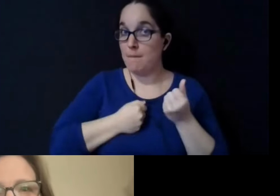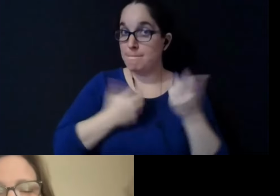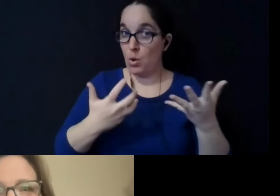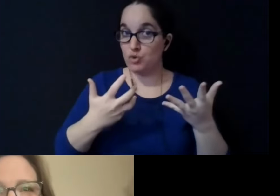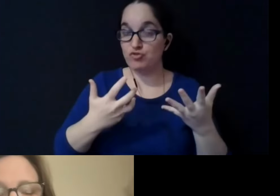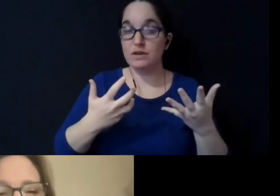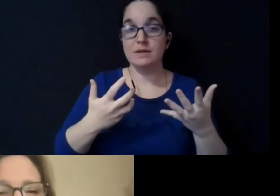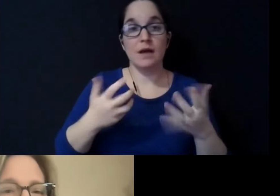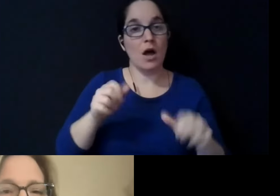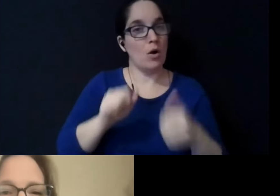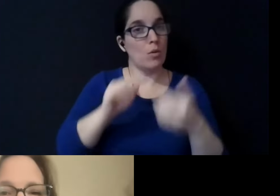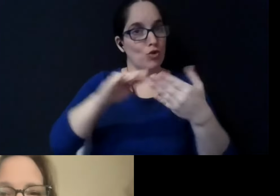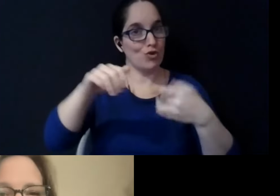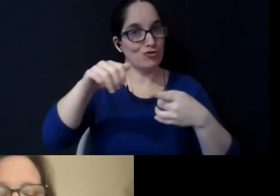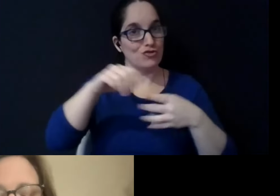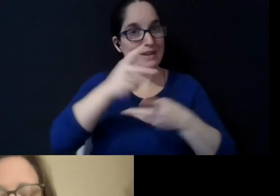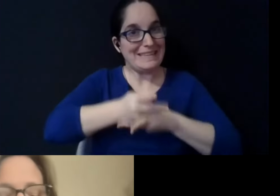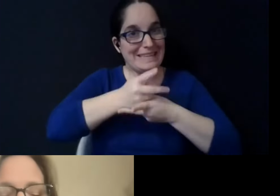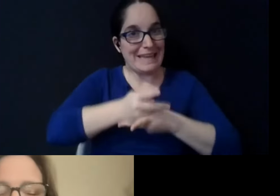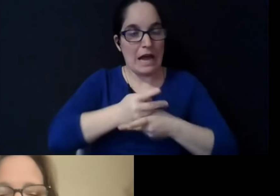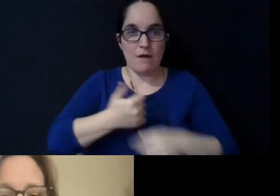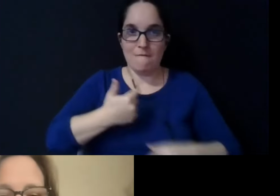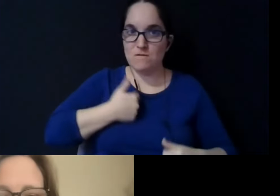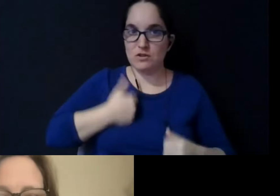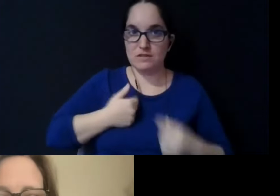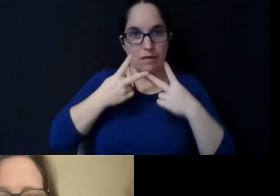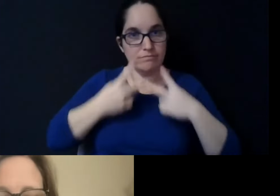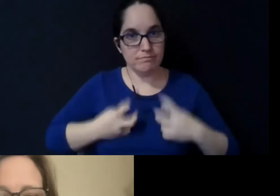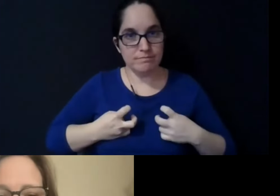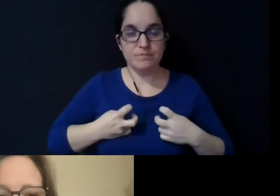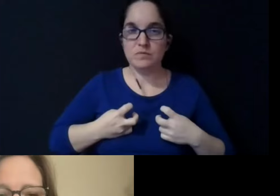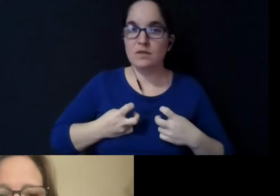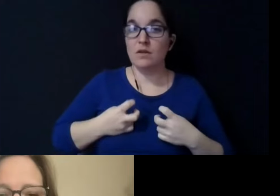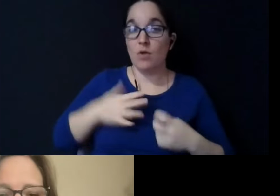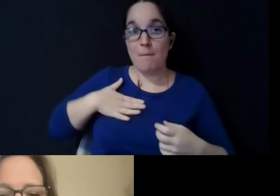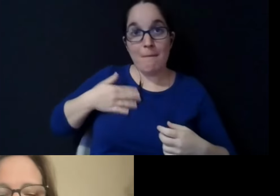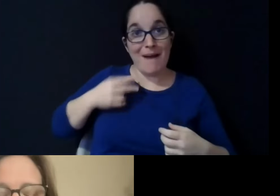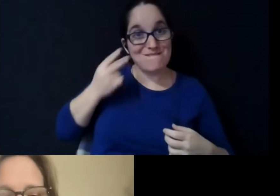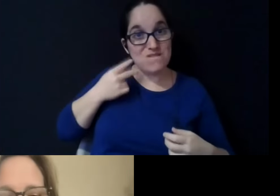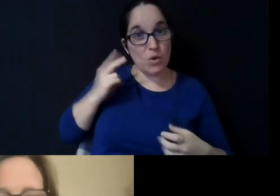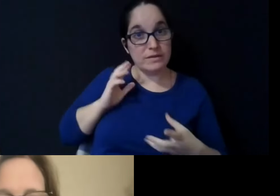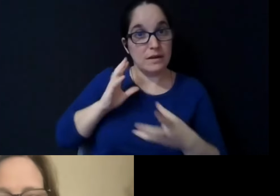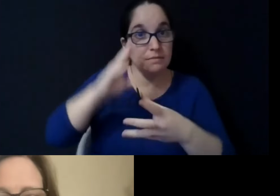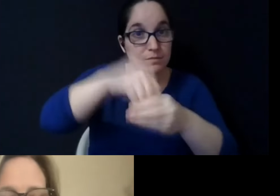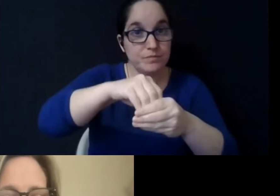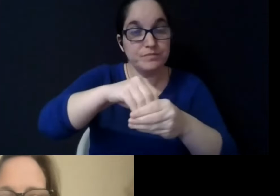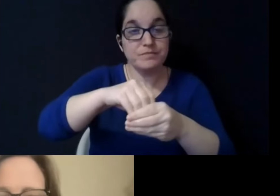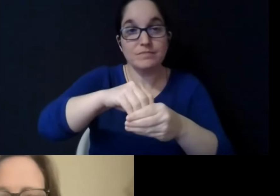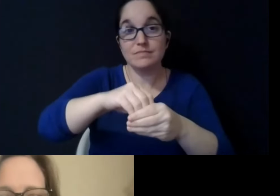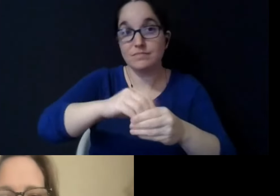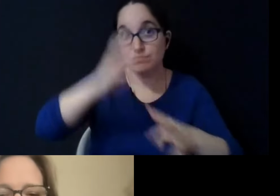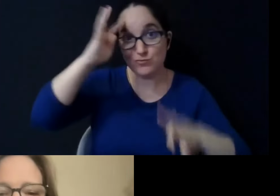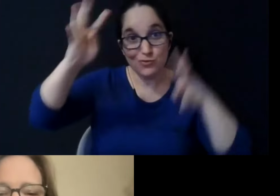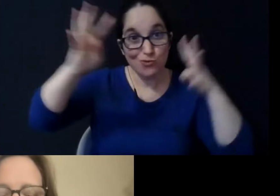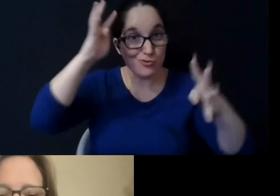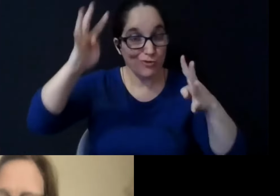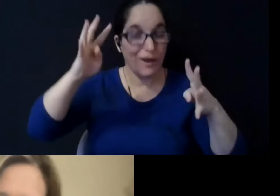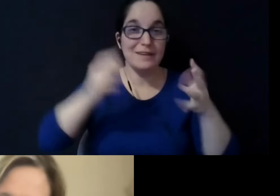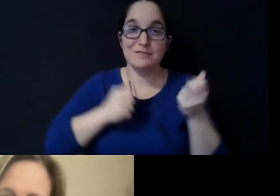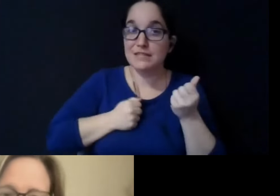as a form of self-actualization, putting your voice into the room of being a creative, expressive, fully